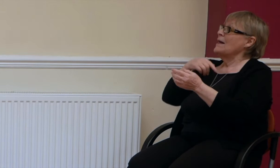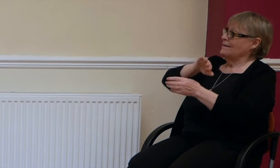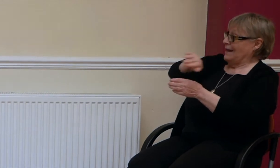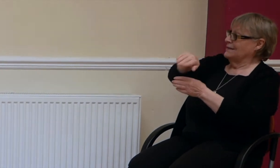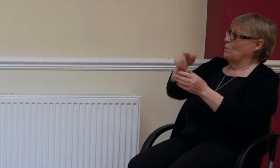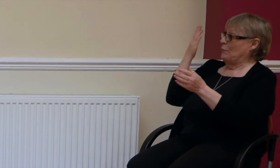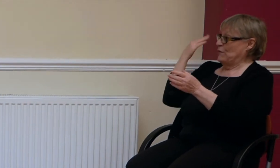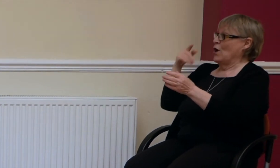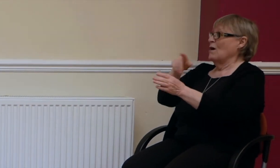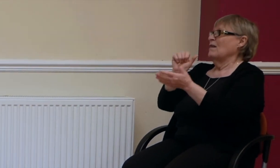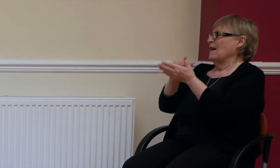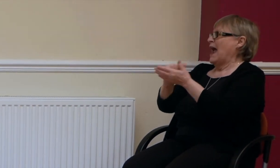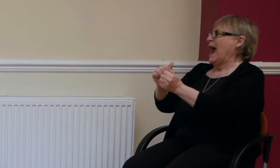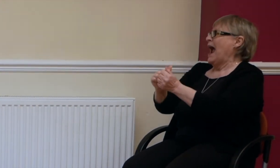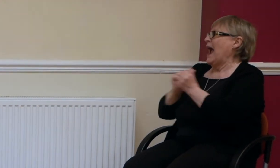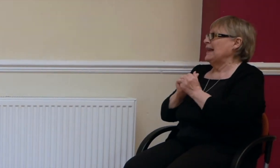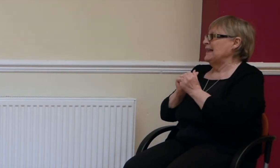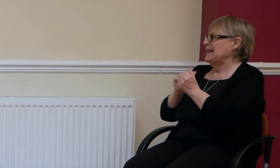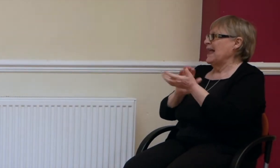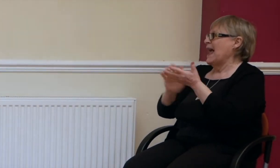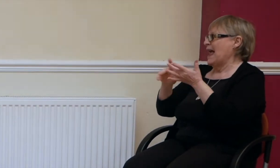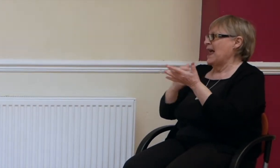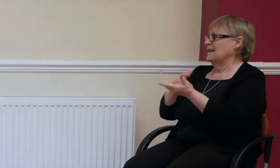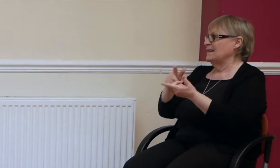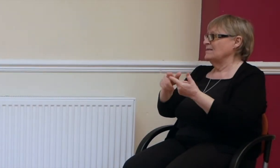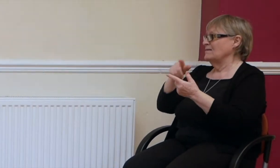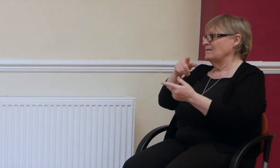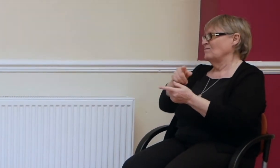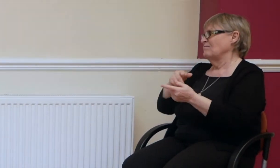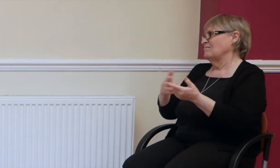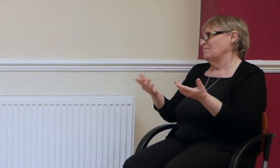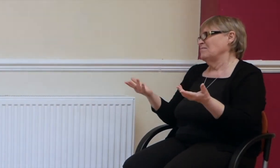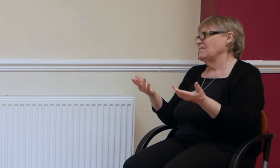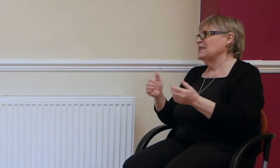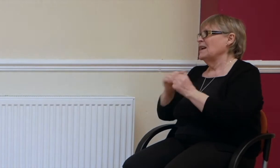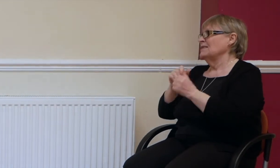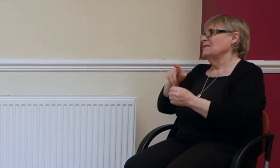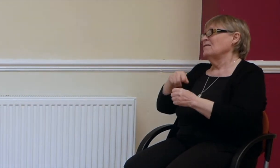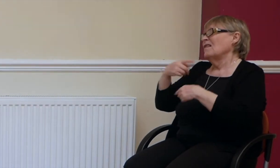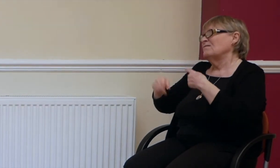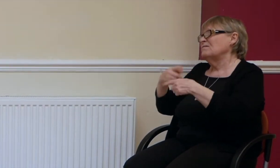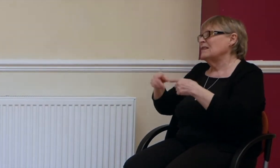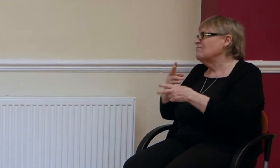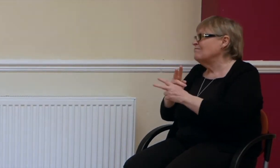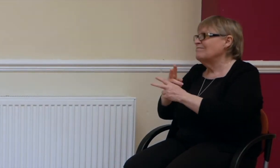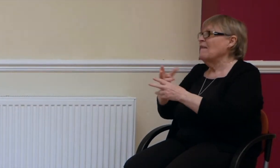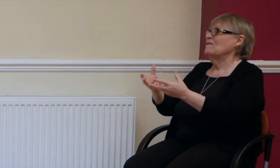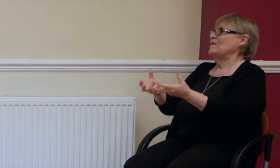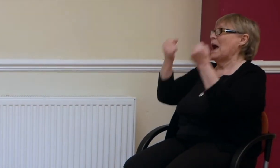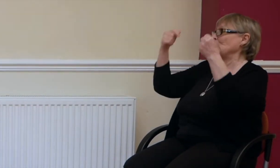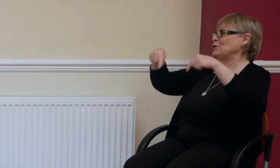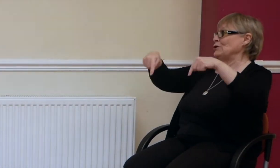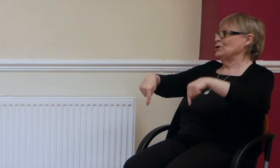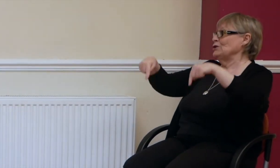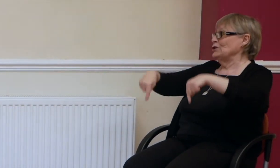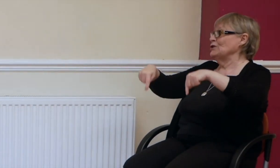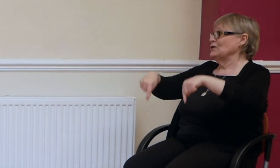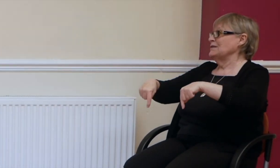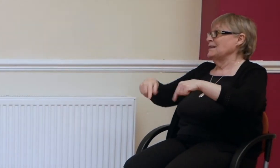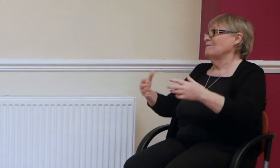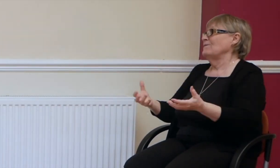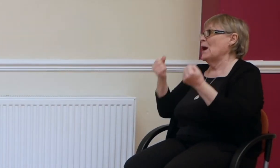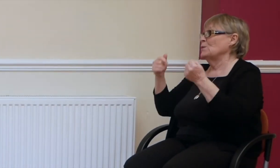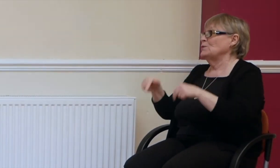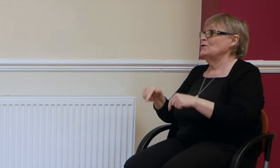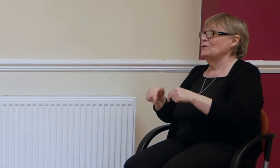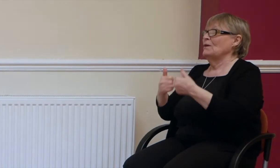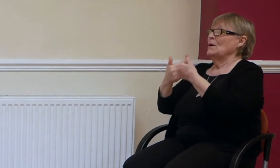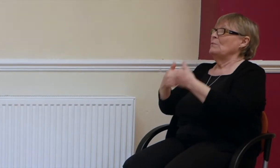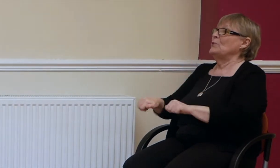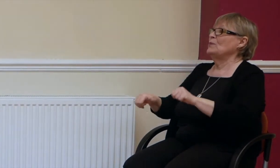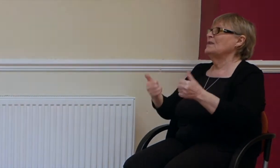We hired it for several years, until we eventually found this place.